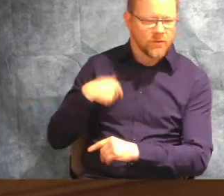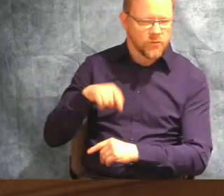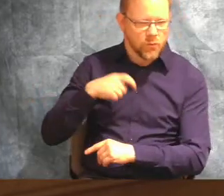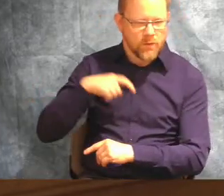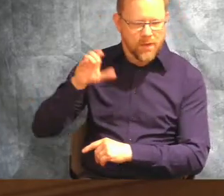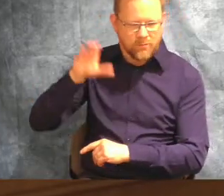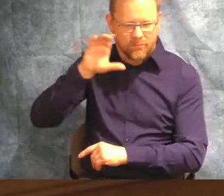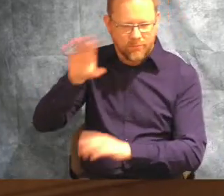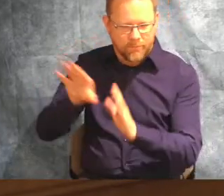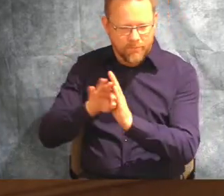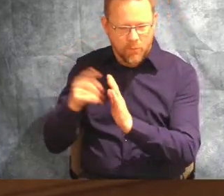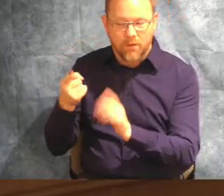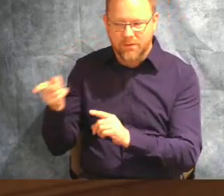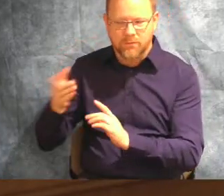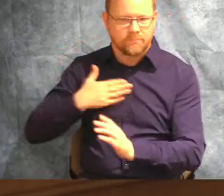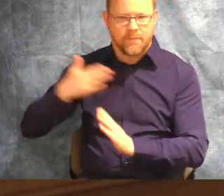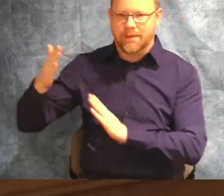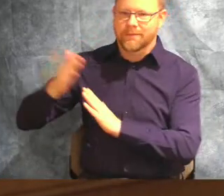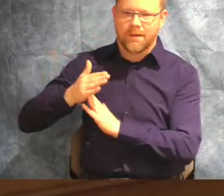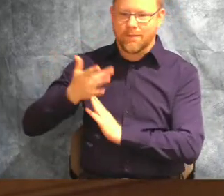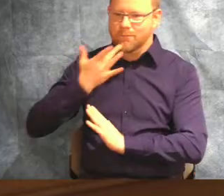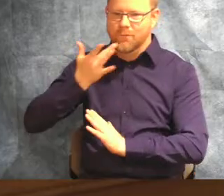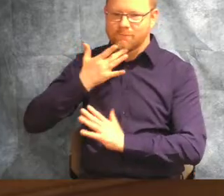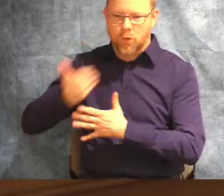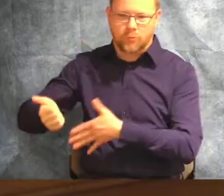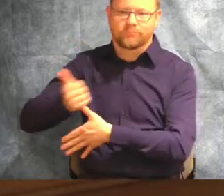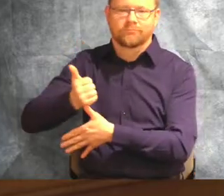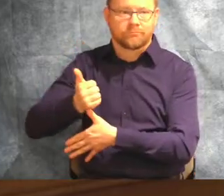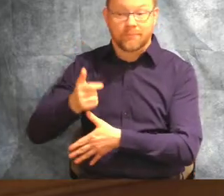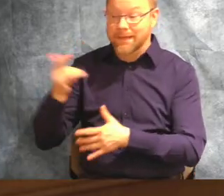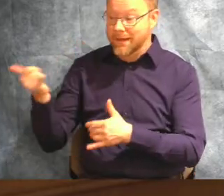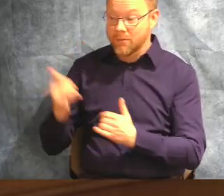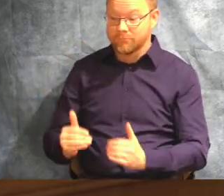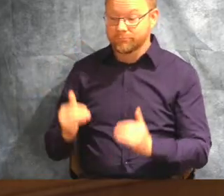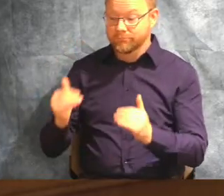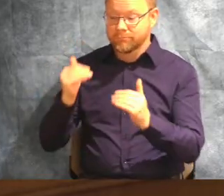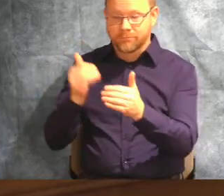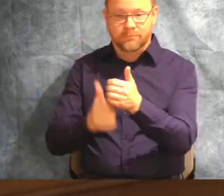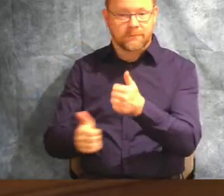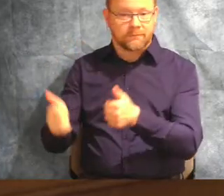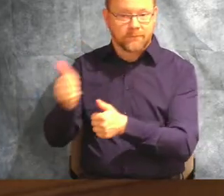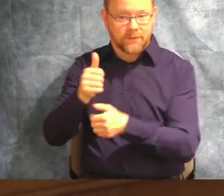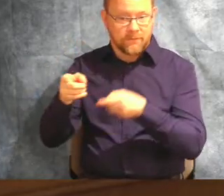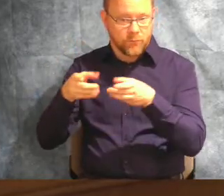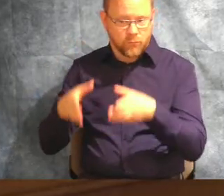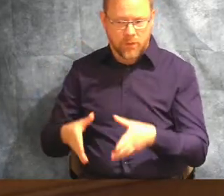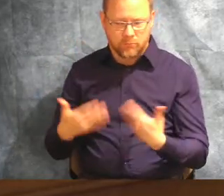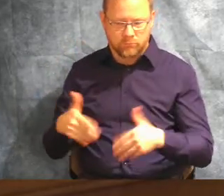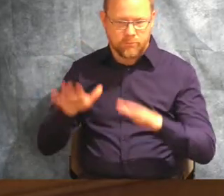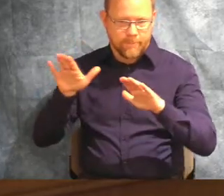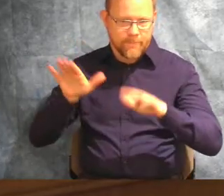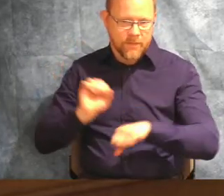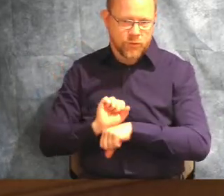my first pick and then he moved on up and now he's Executive Director and just doing a fantastic job.